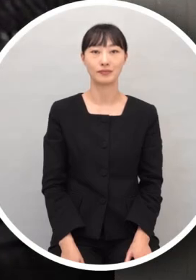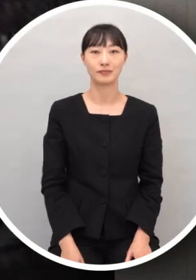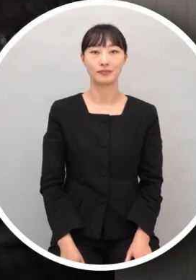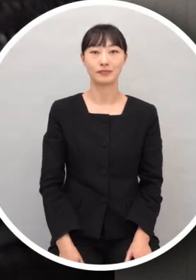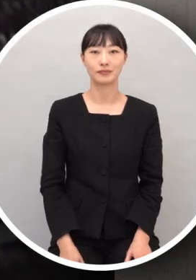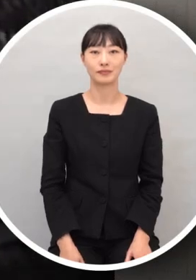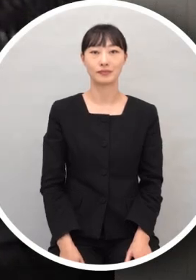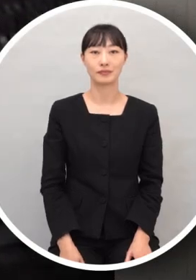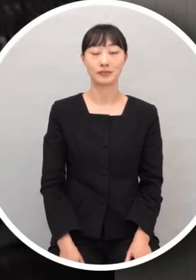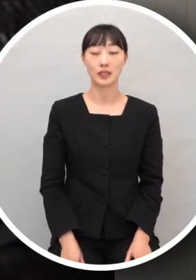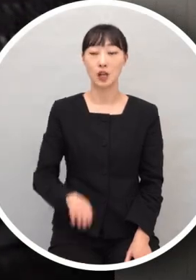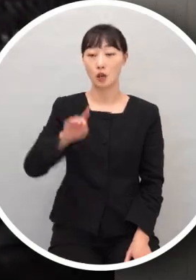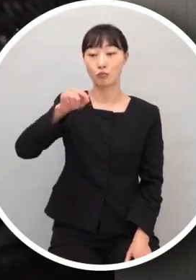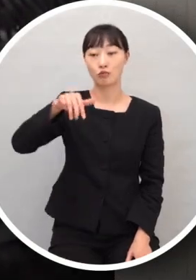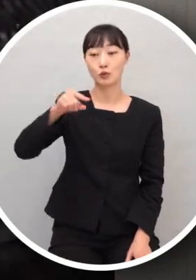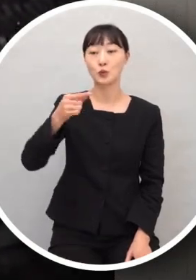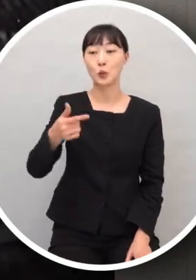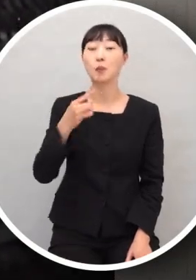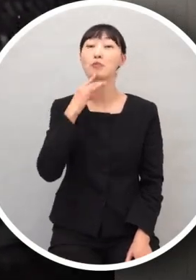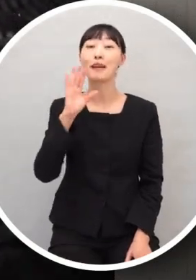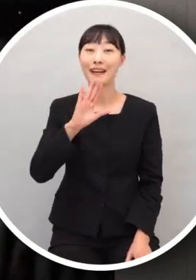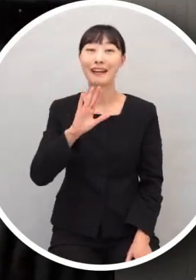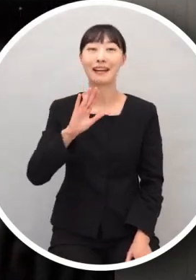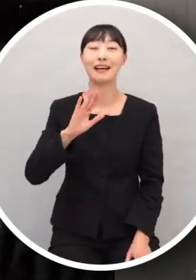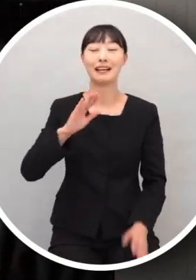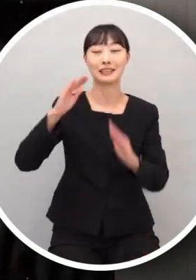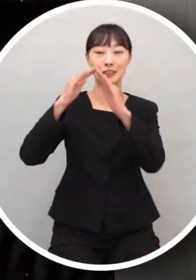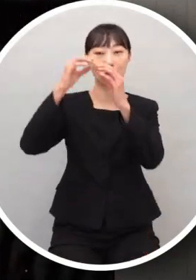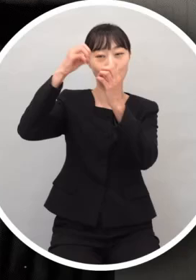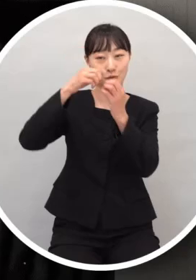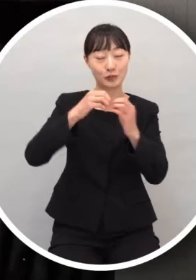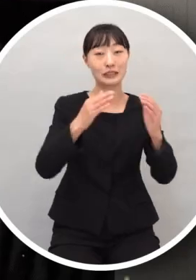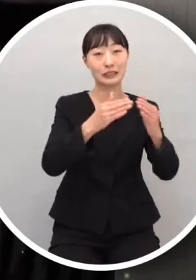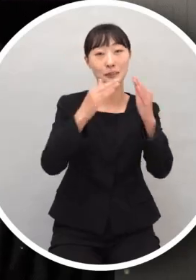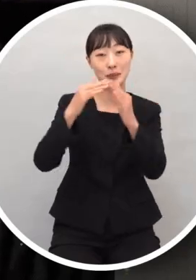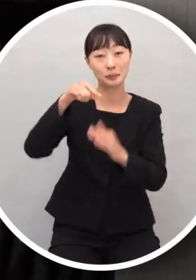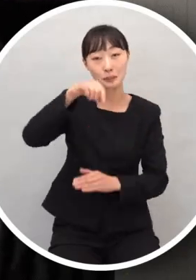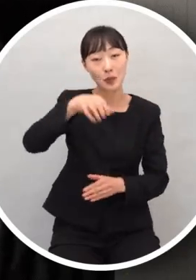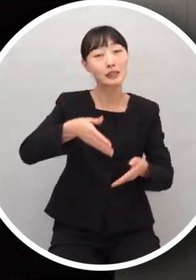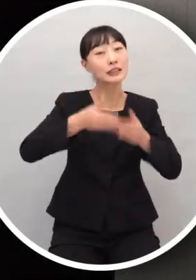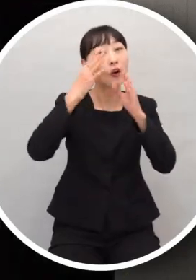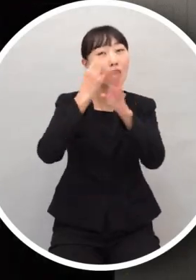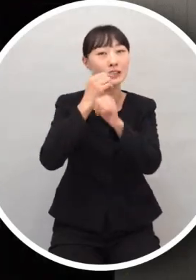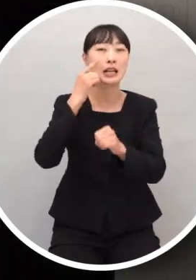Bukchon and other hanok-concentrated areas were formed during the Japanese Occupation.